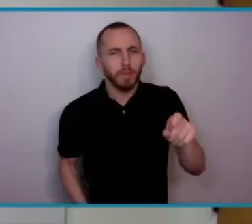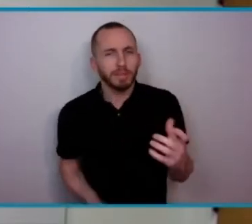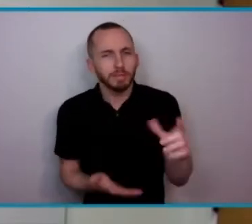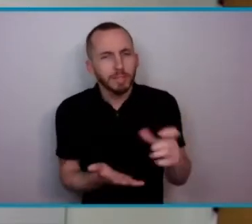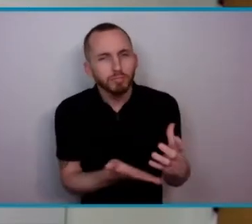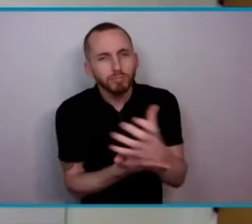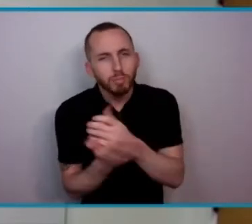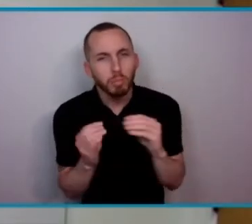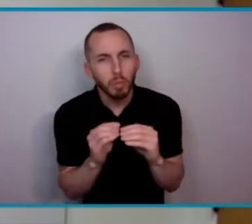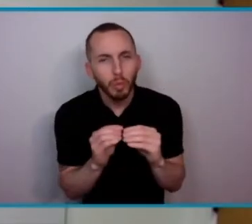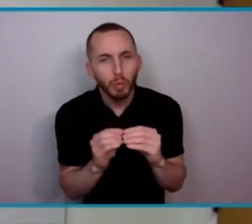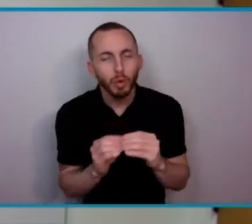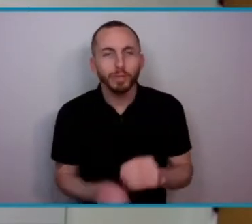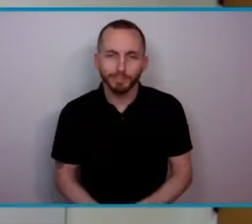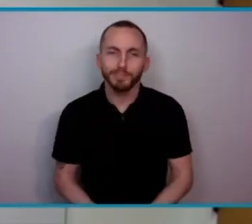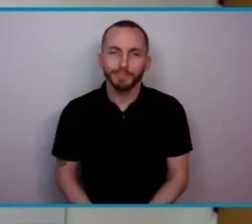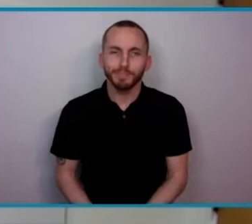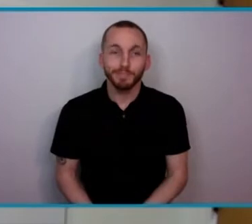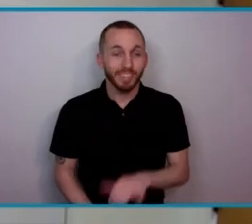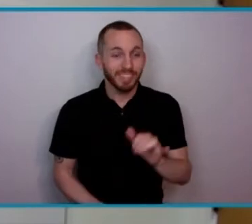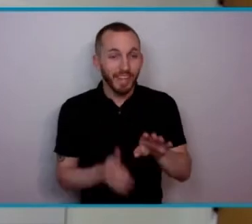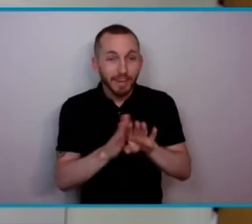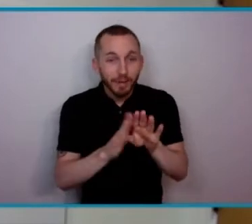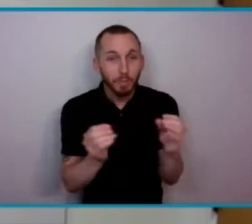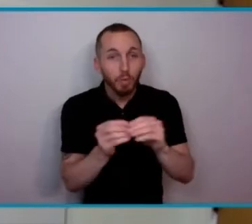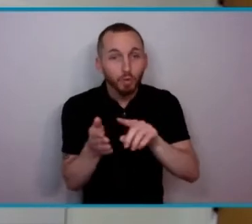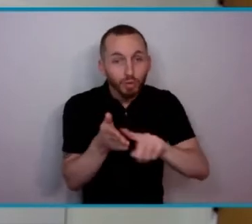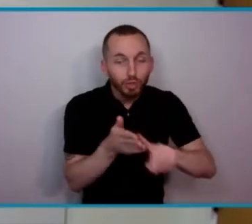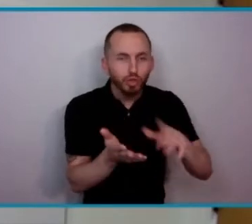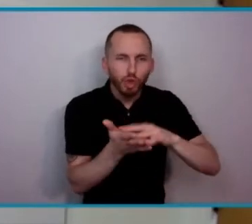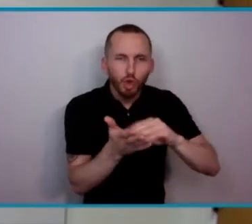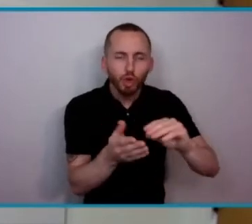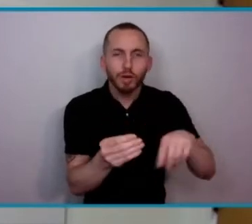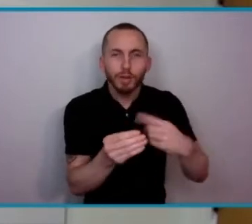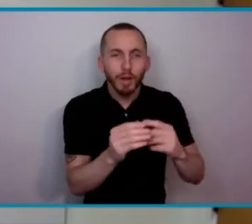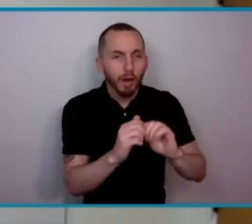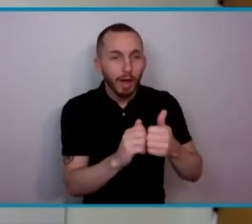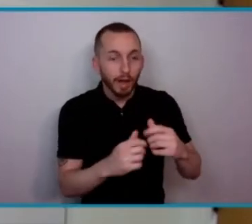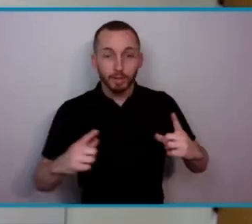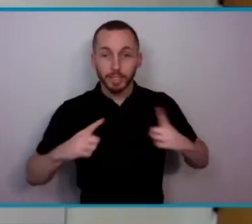of more research to learn new things about how veterans and people interact with these